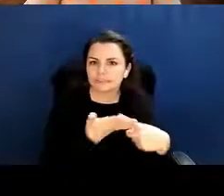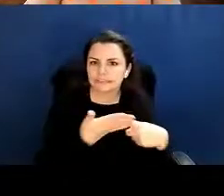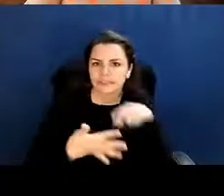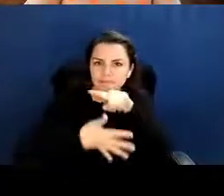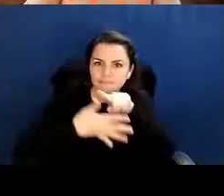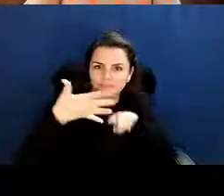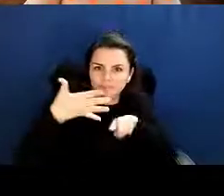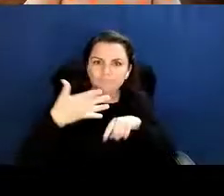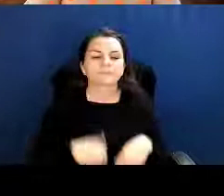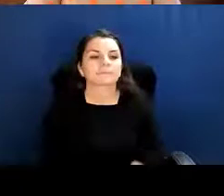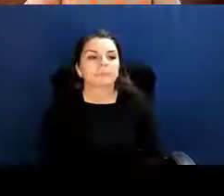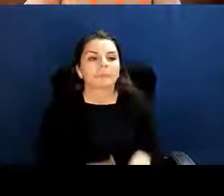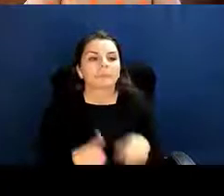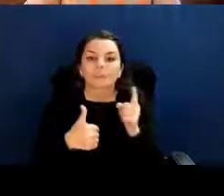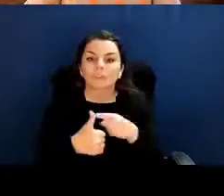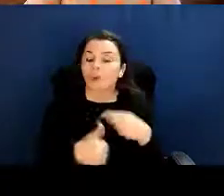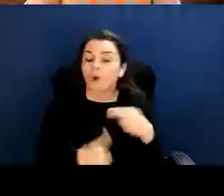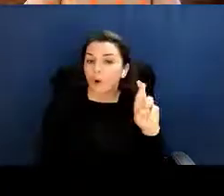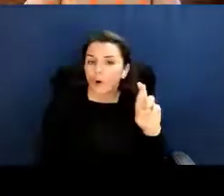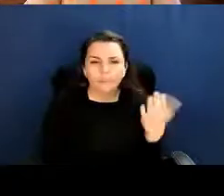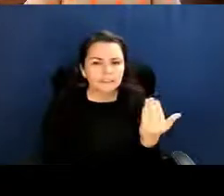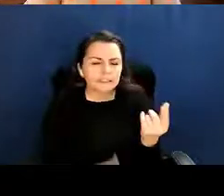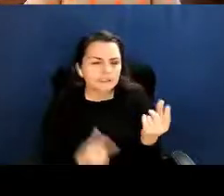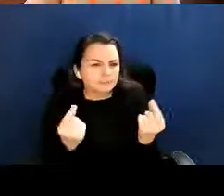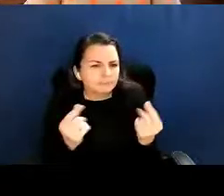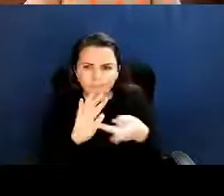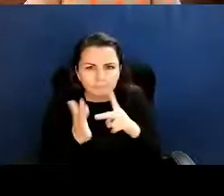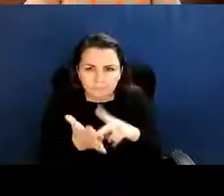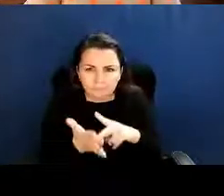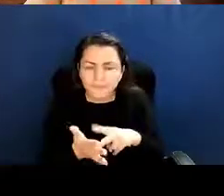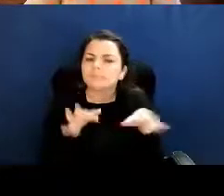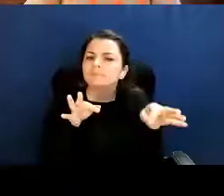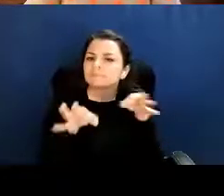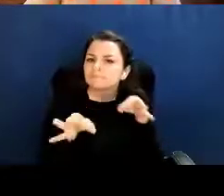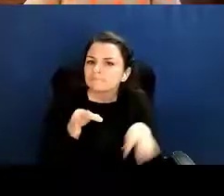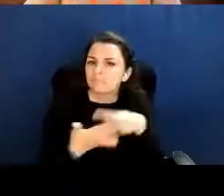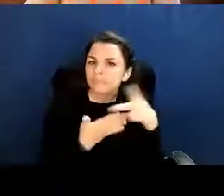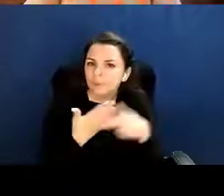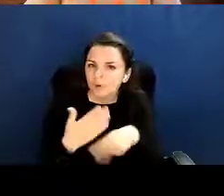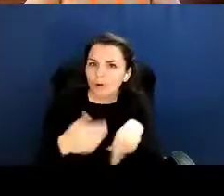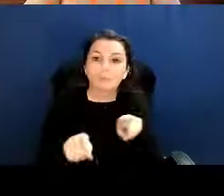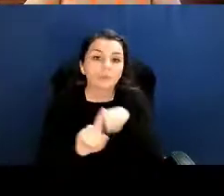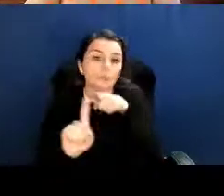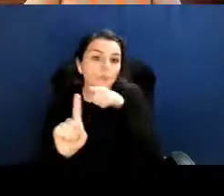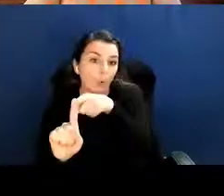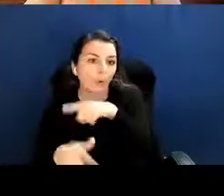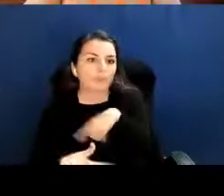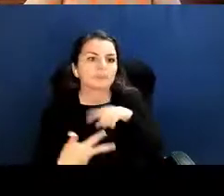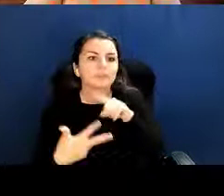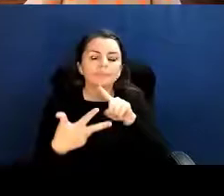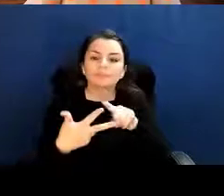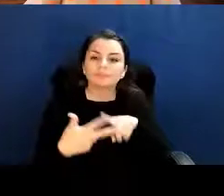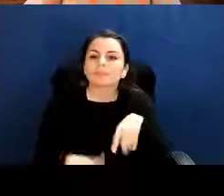We'll be talking about what is the R15 program and what is its goal? We'll talk about some of the information